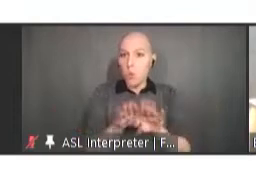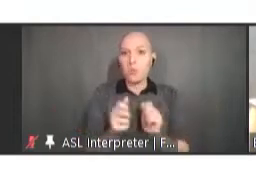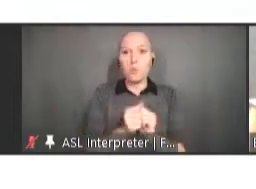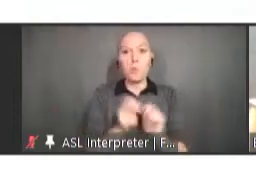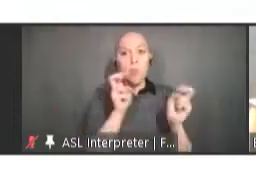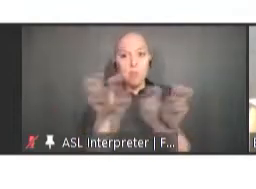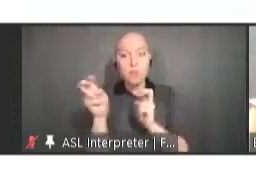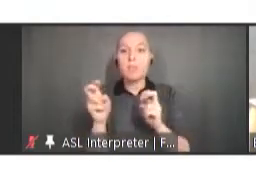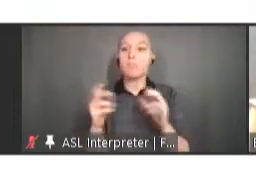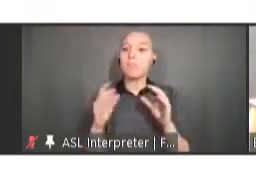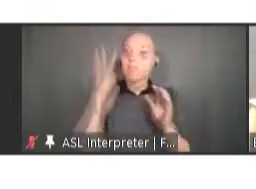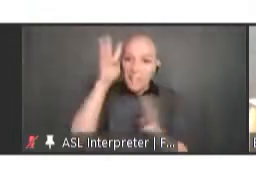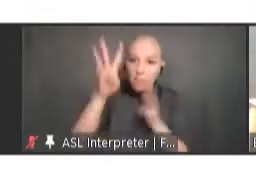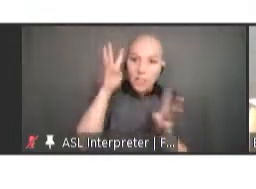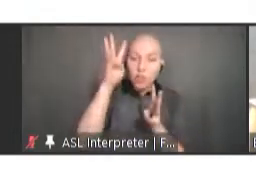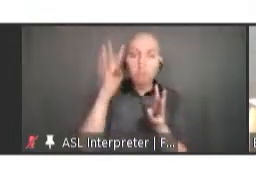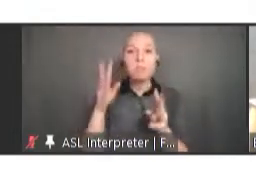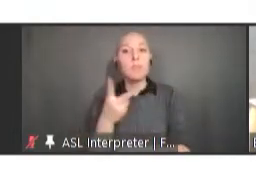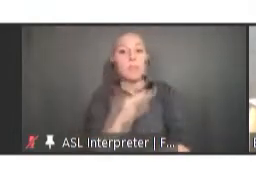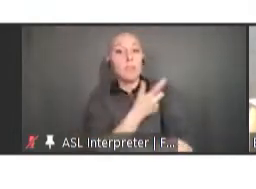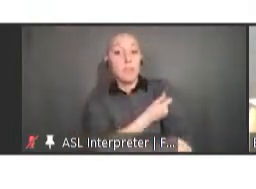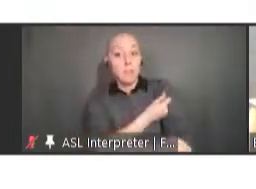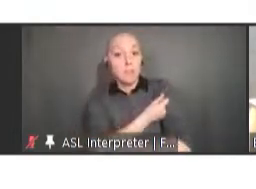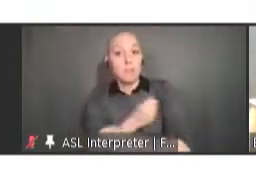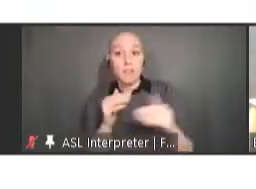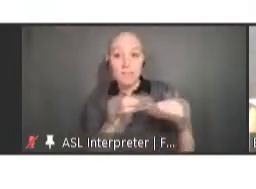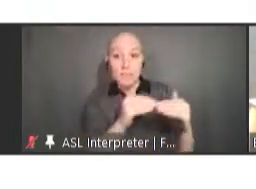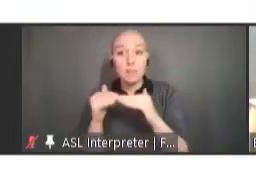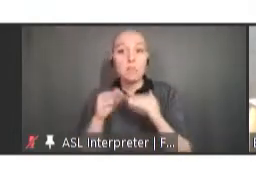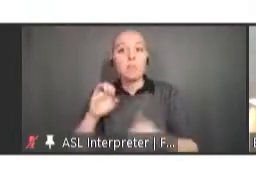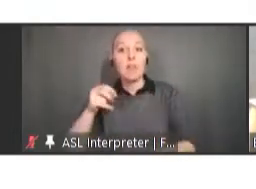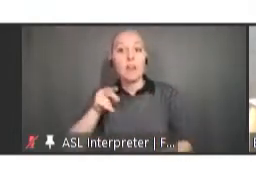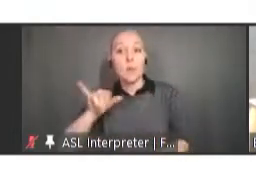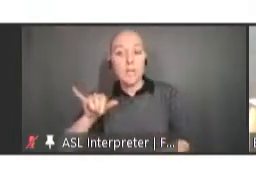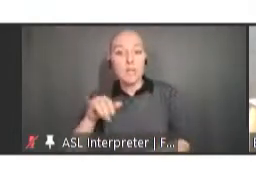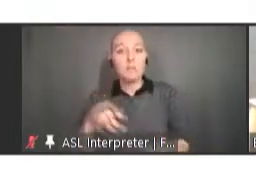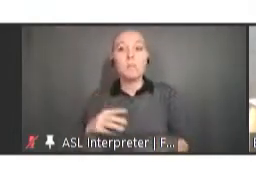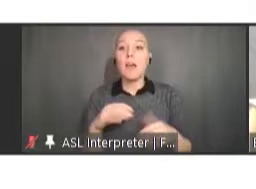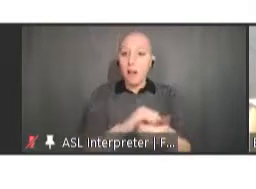vaccine confidence and communications, and collaboration as considerations for our committee